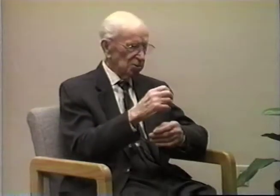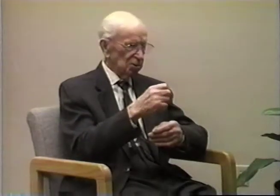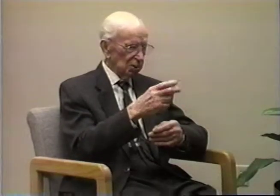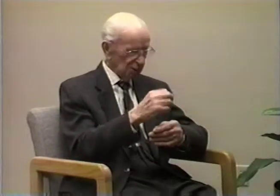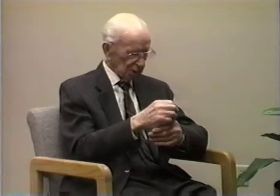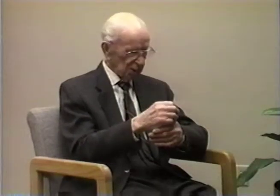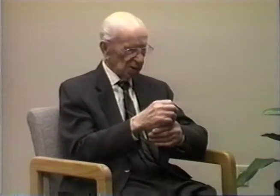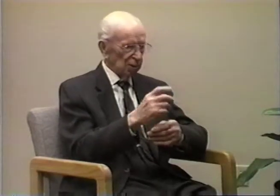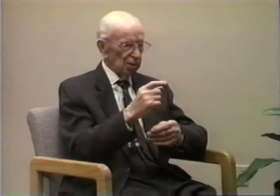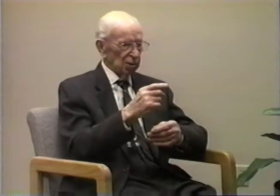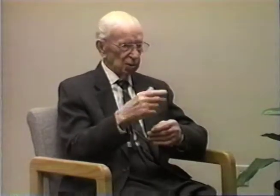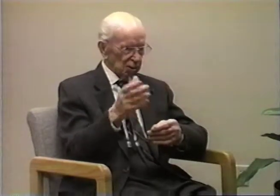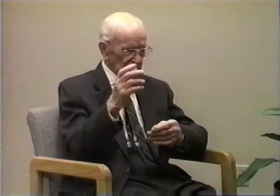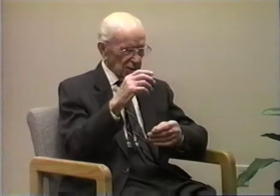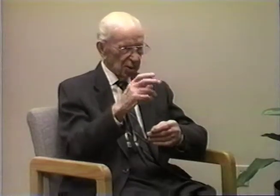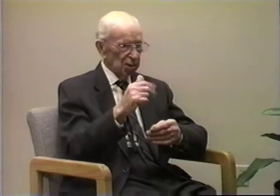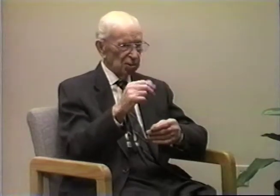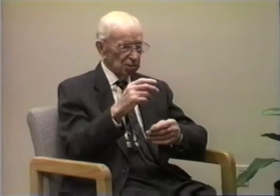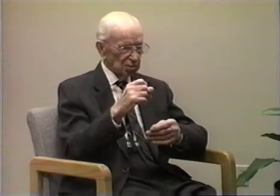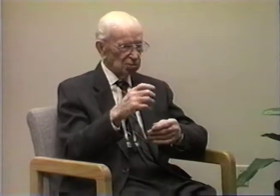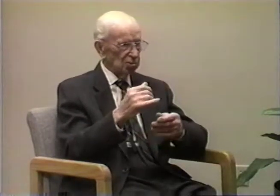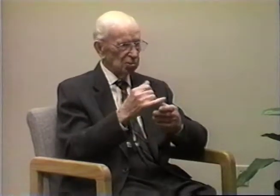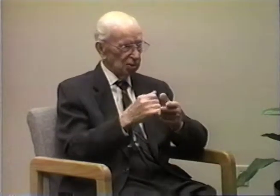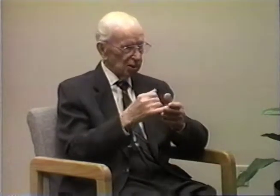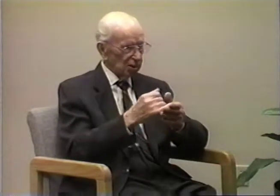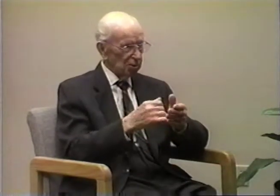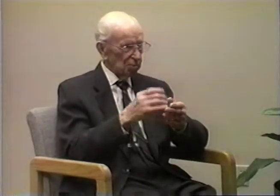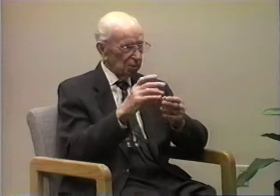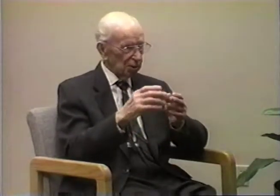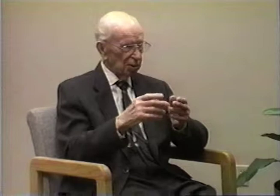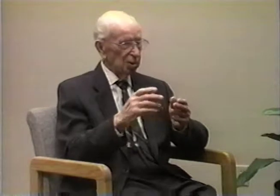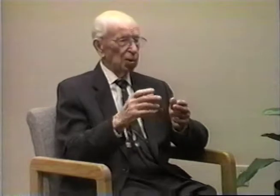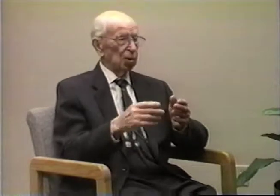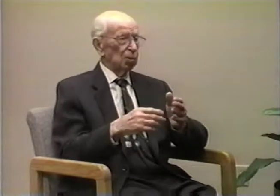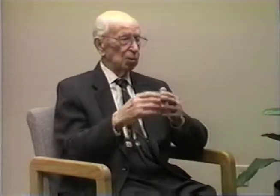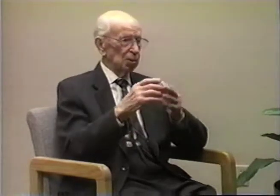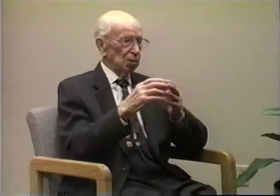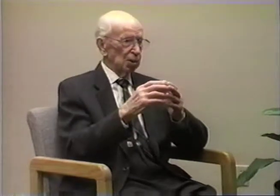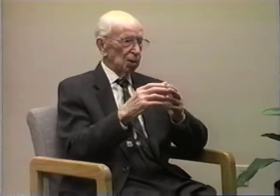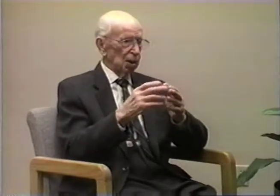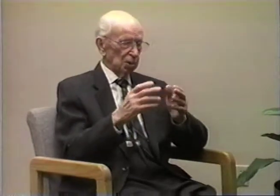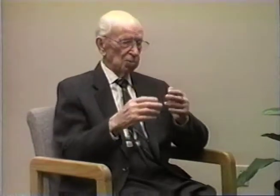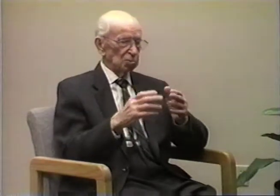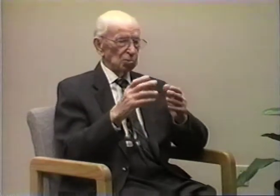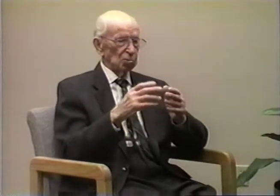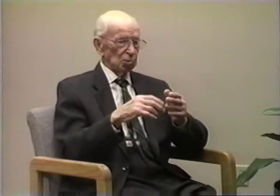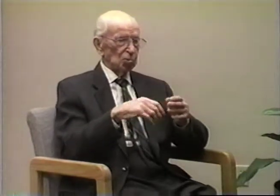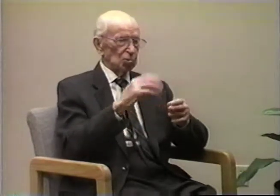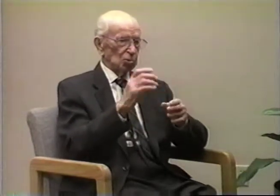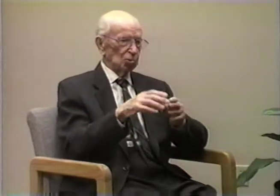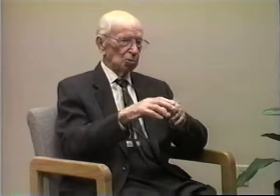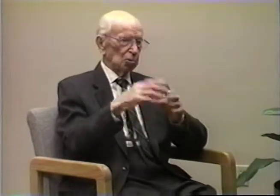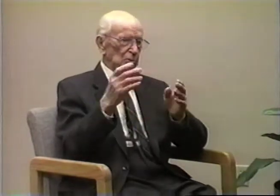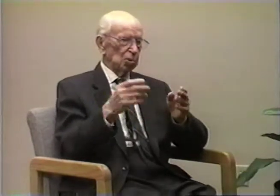She did, she bought the land, then she hired the architect and they built Thompson Hall.